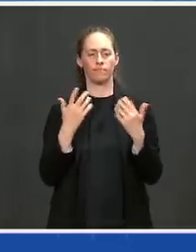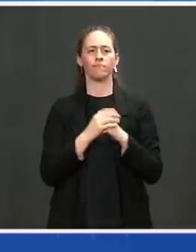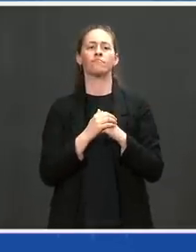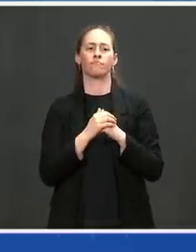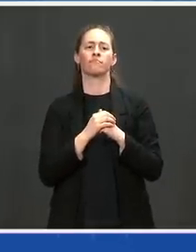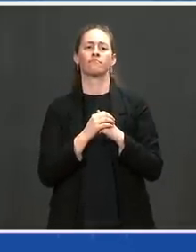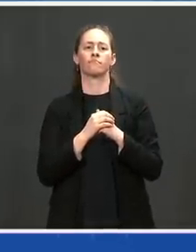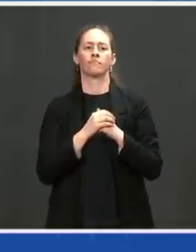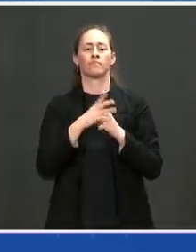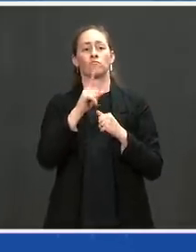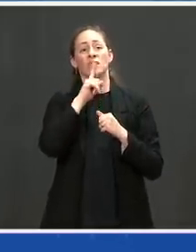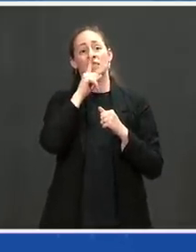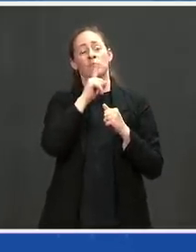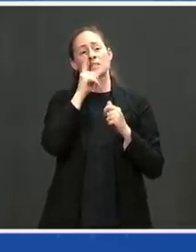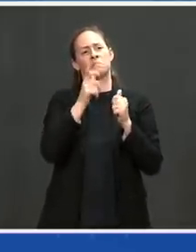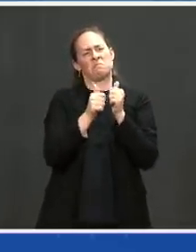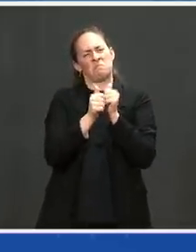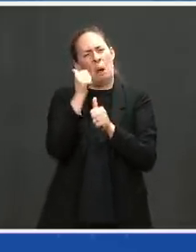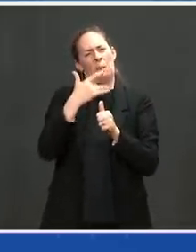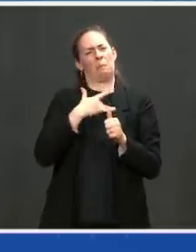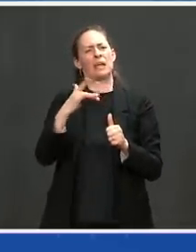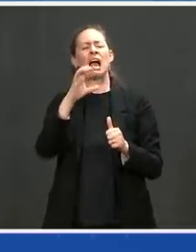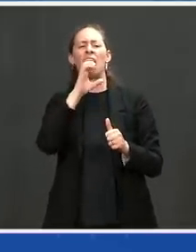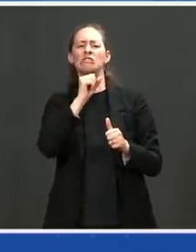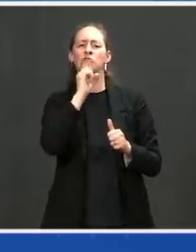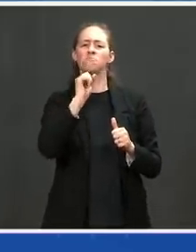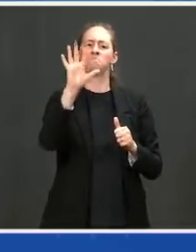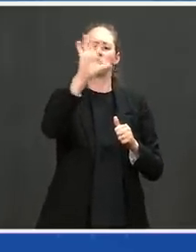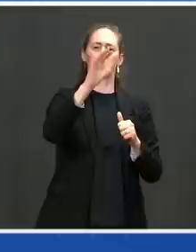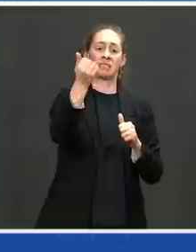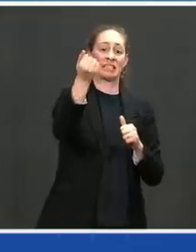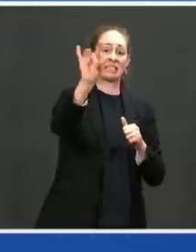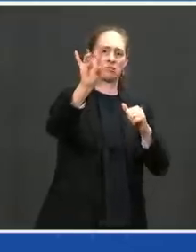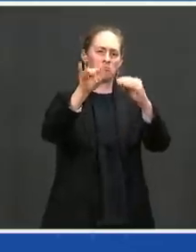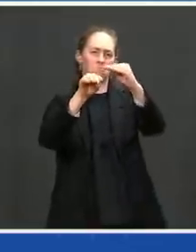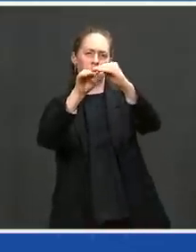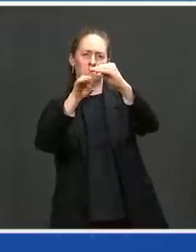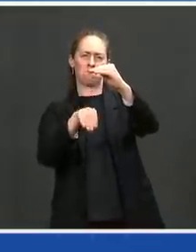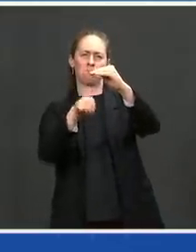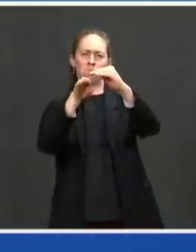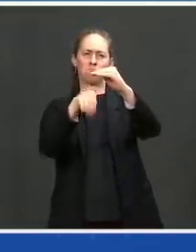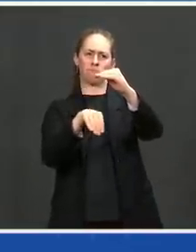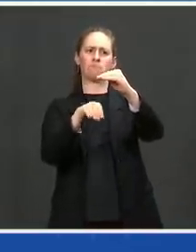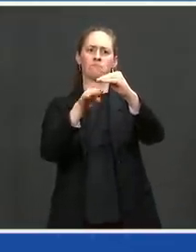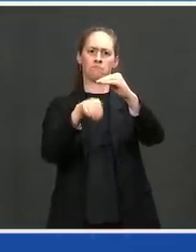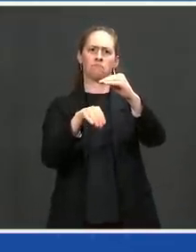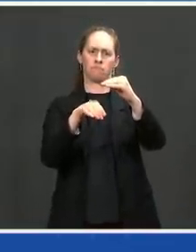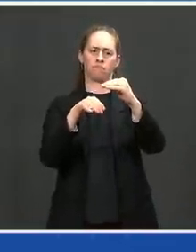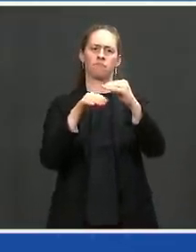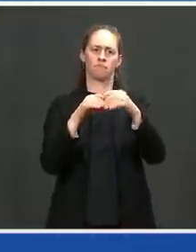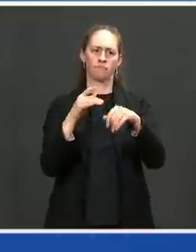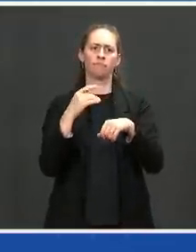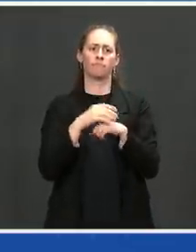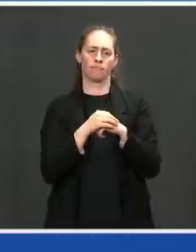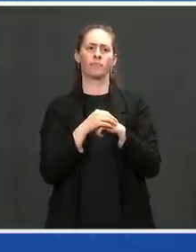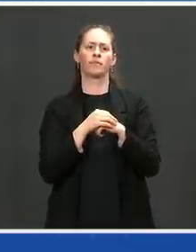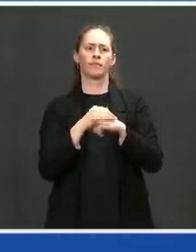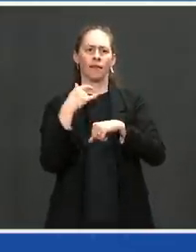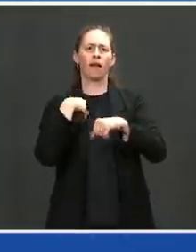come with a telephone number on a wristband or come with a telephone number in their pocket in the United States --